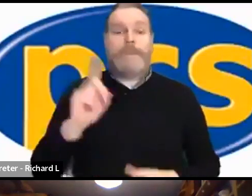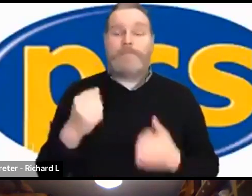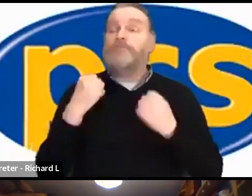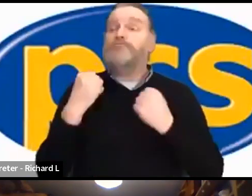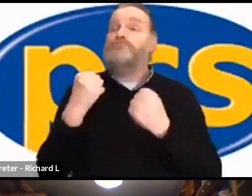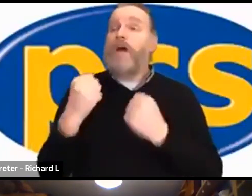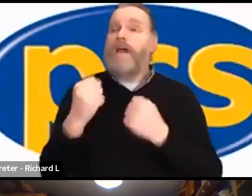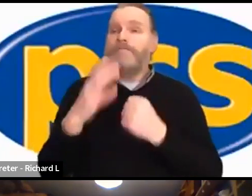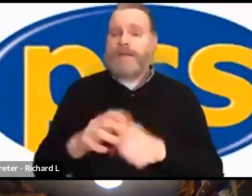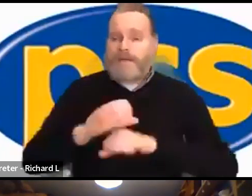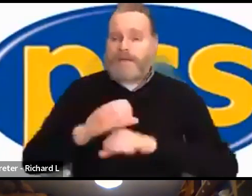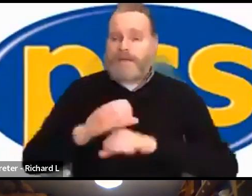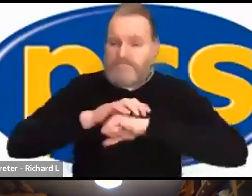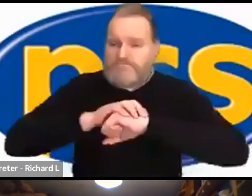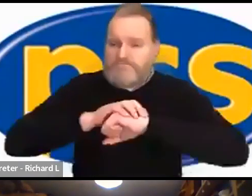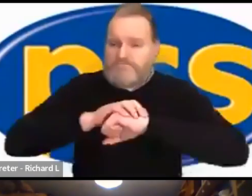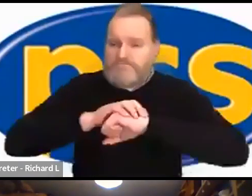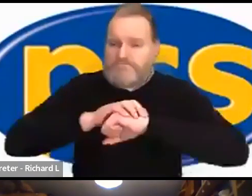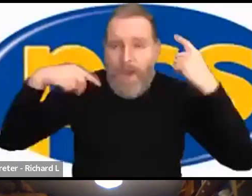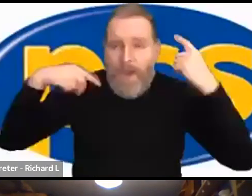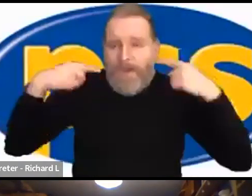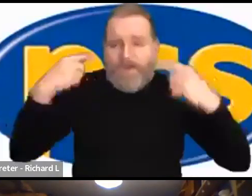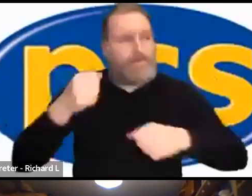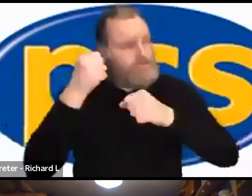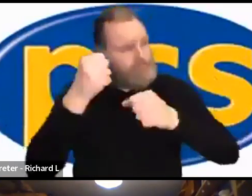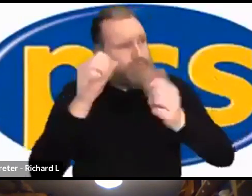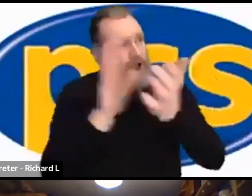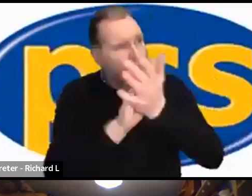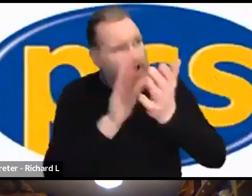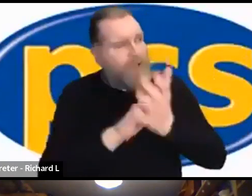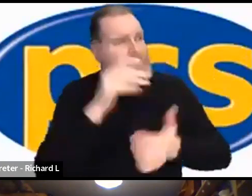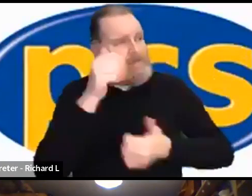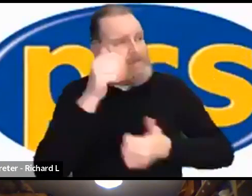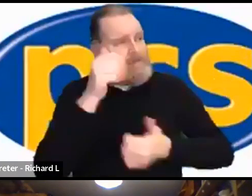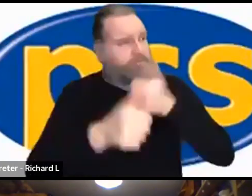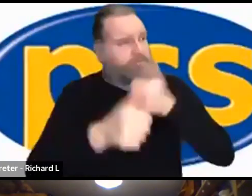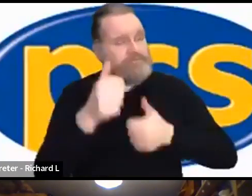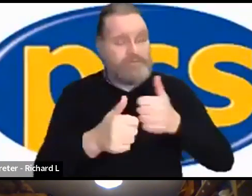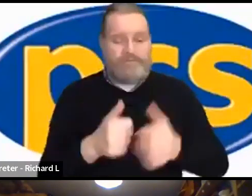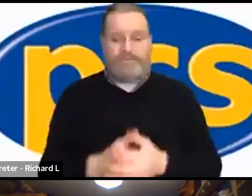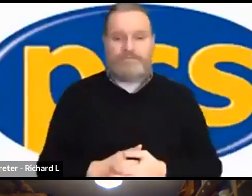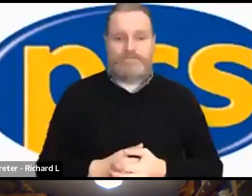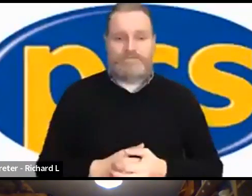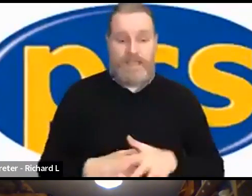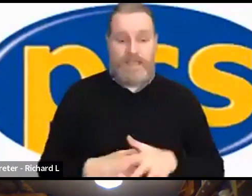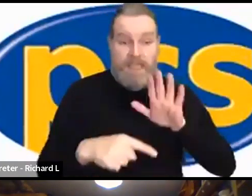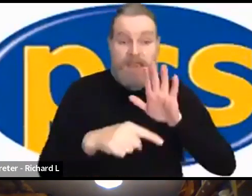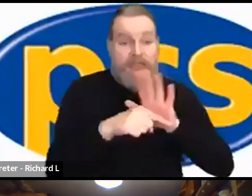People were going past them were going past and beeping, that past and beeping their past and beeping their homes and showing solidarity to everybody.